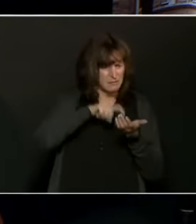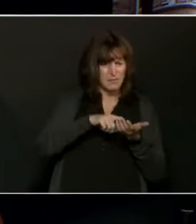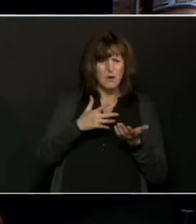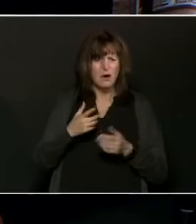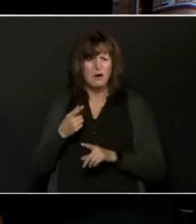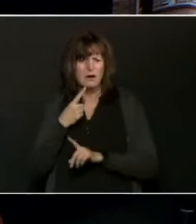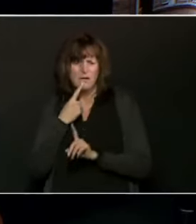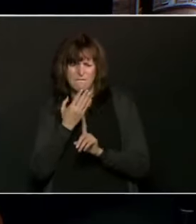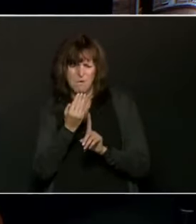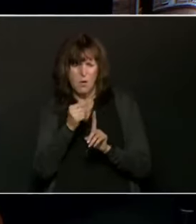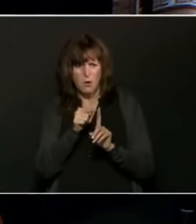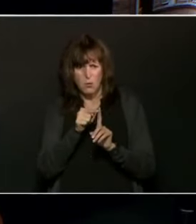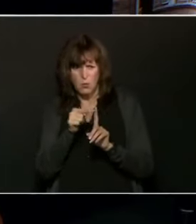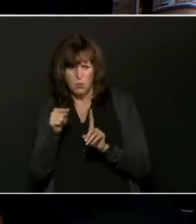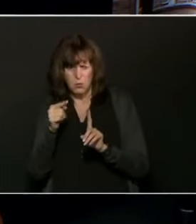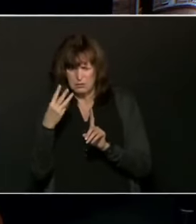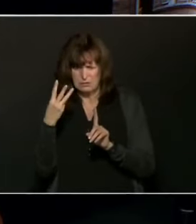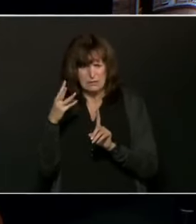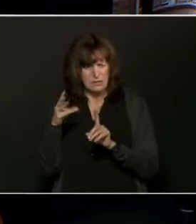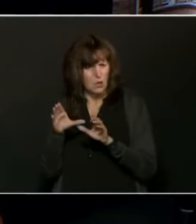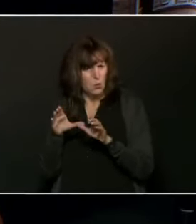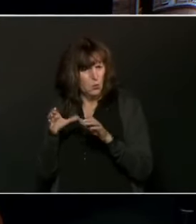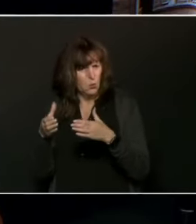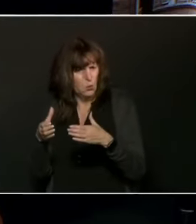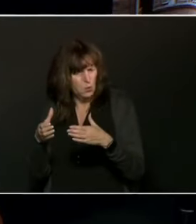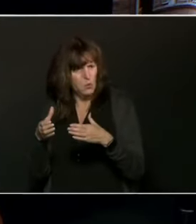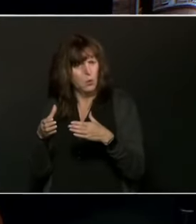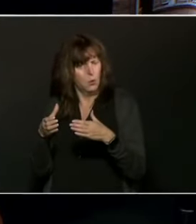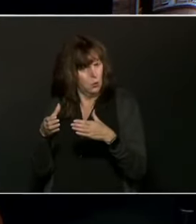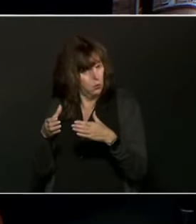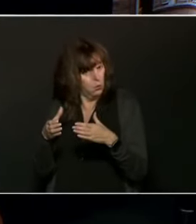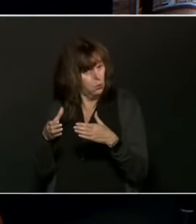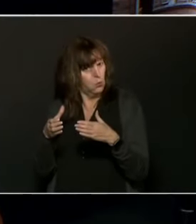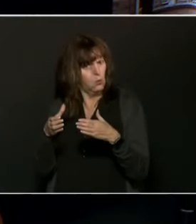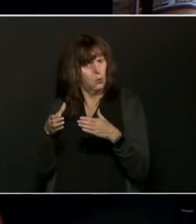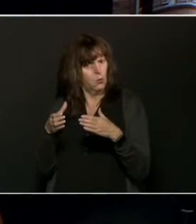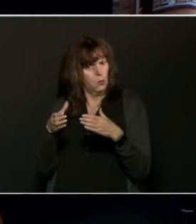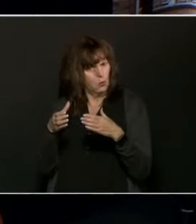SEEMS TO STAND OUT IS THAT